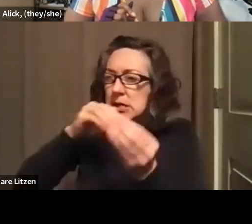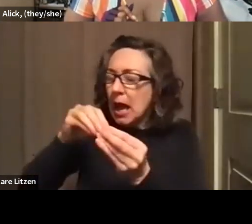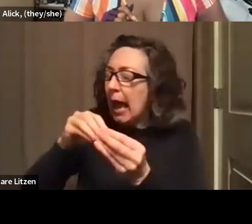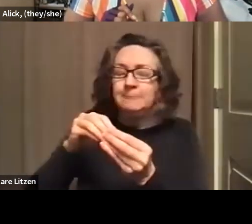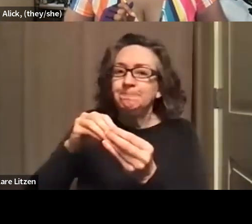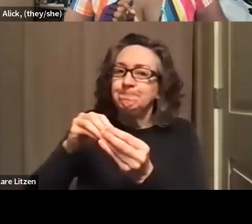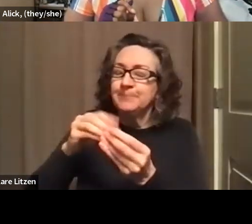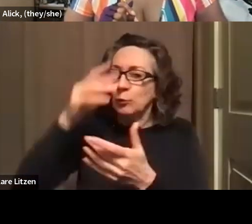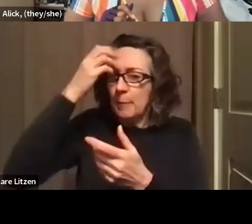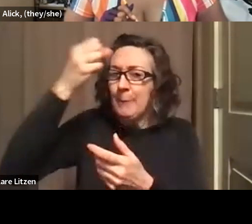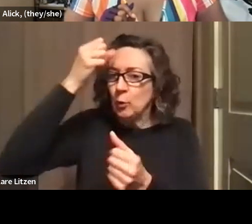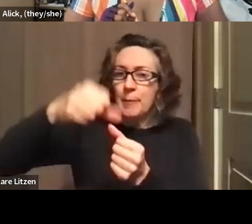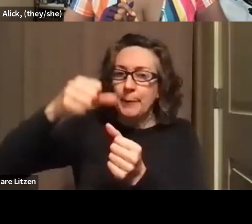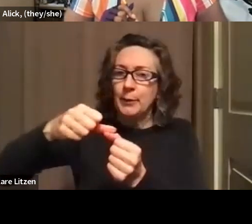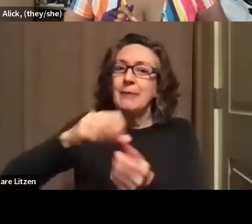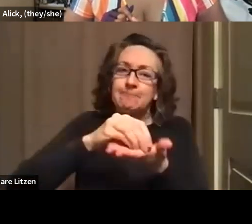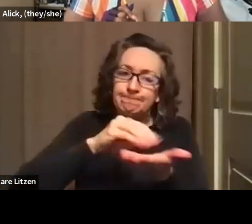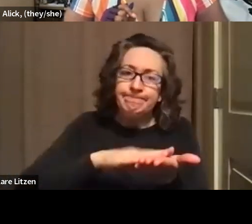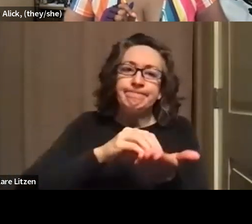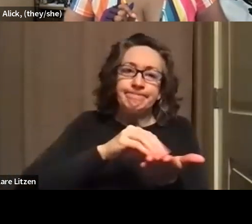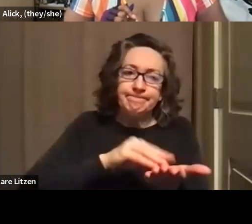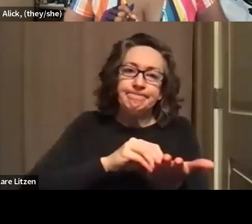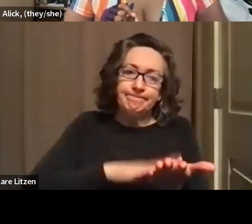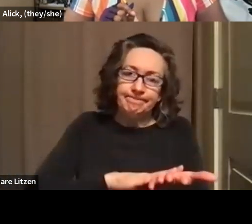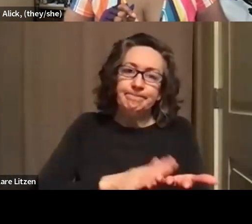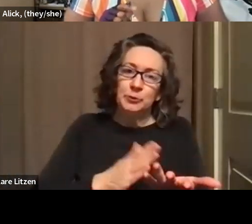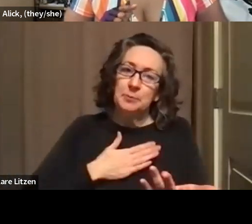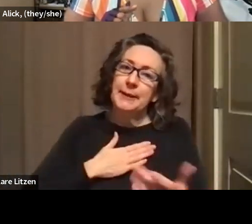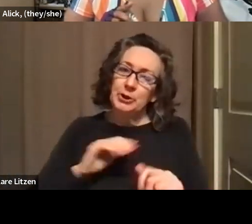So those have been my major challenges.